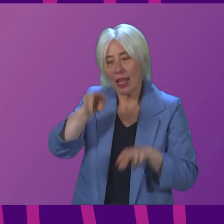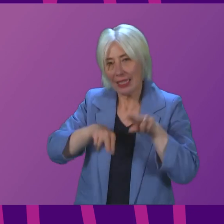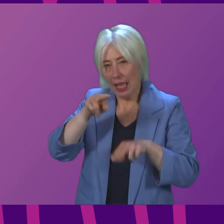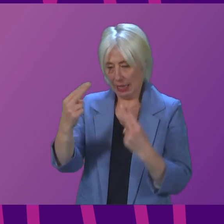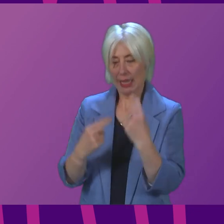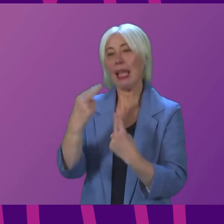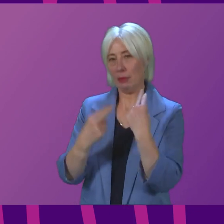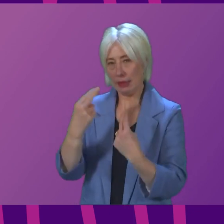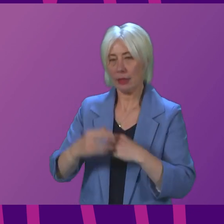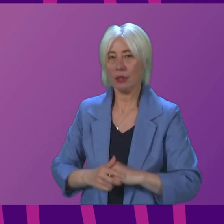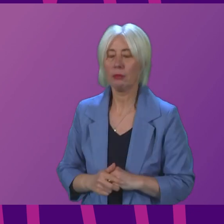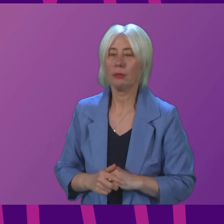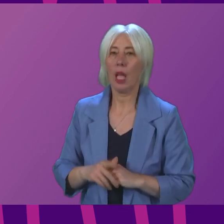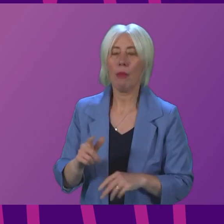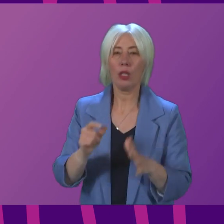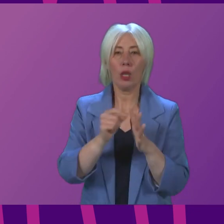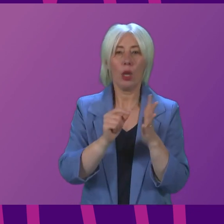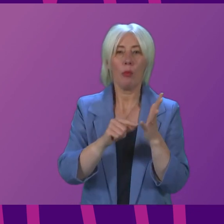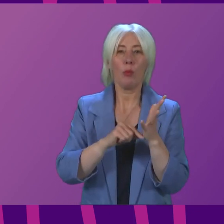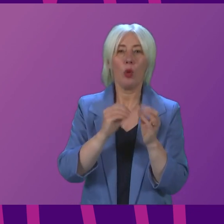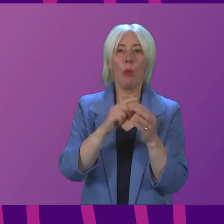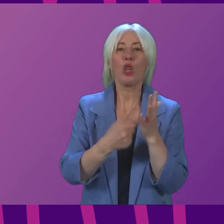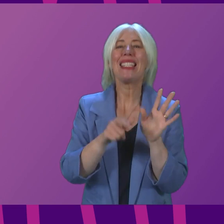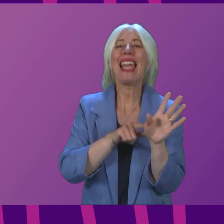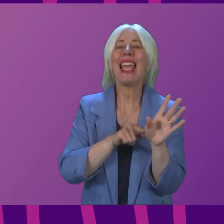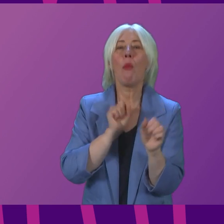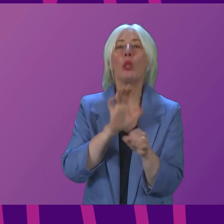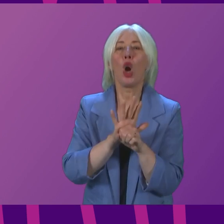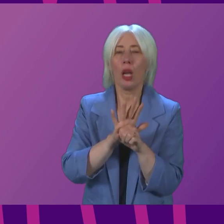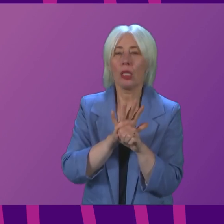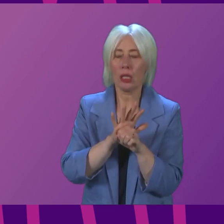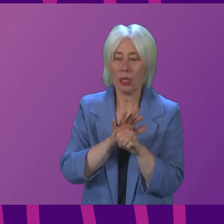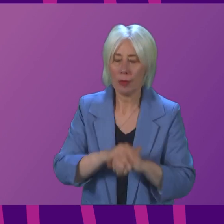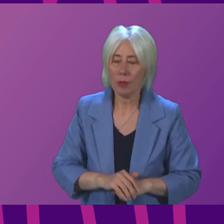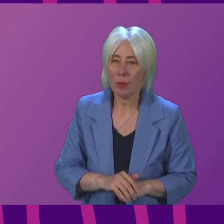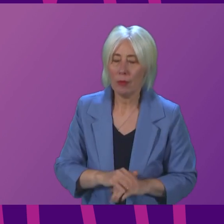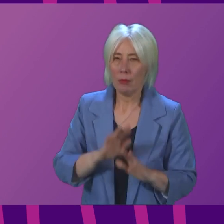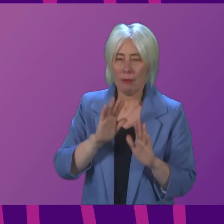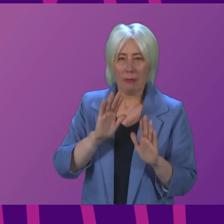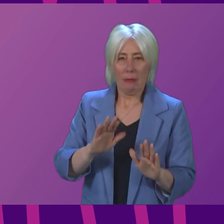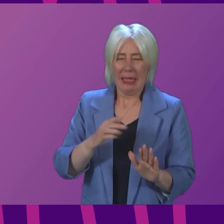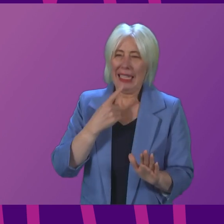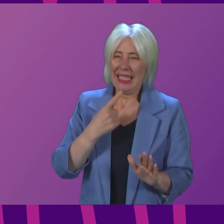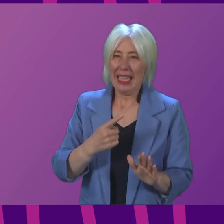On the issue of puberty blockers, it is also important to narrate that the Sandyford young